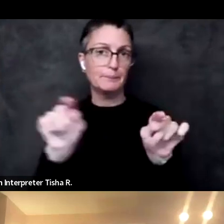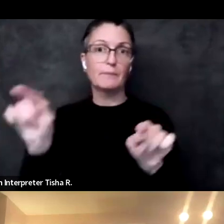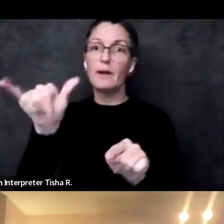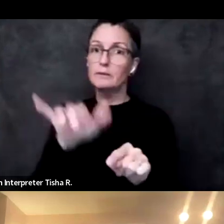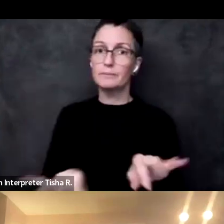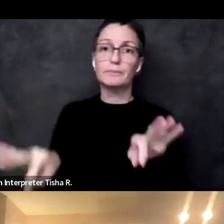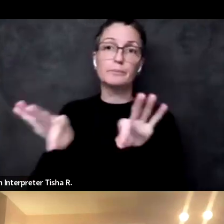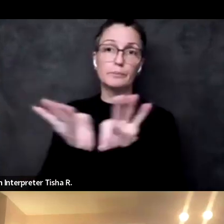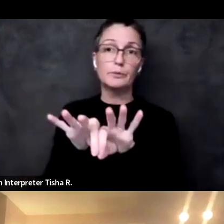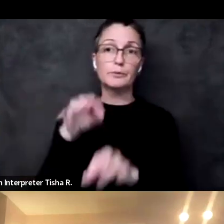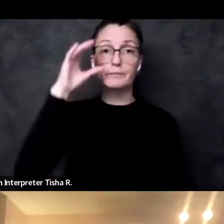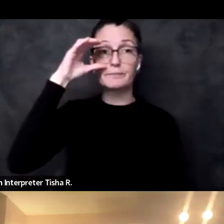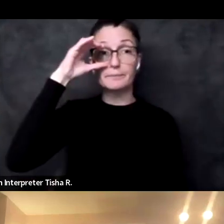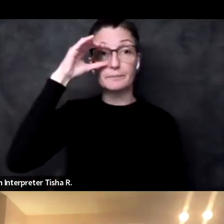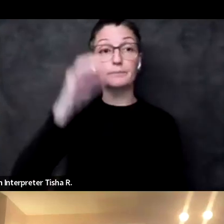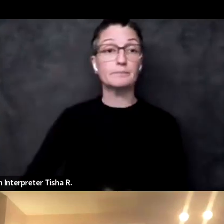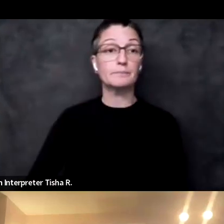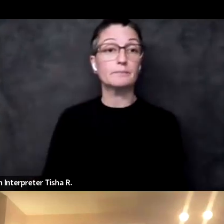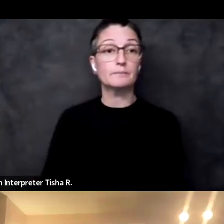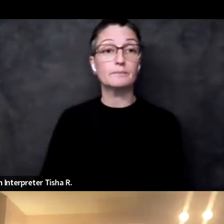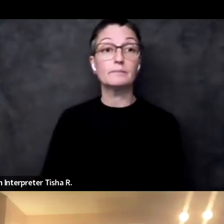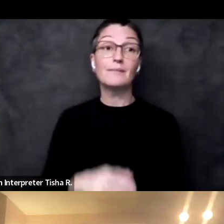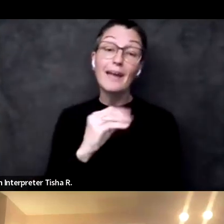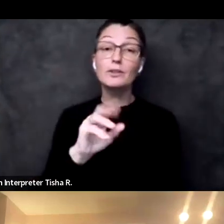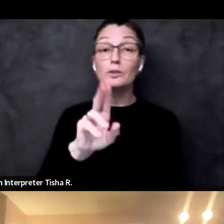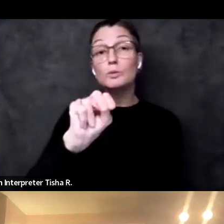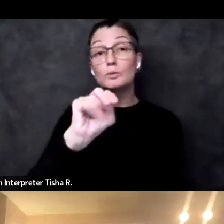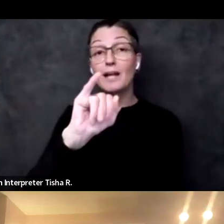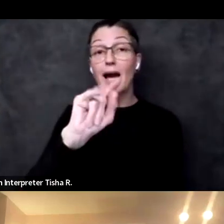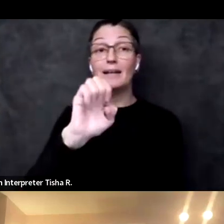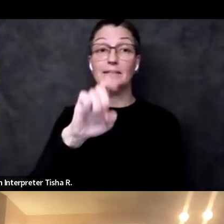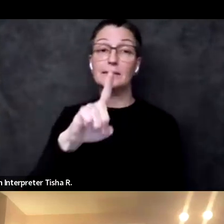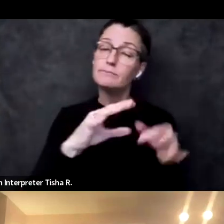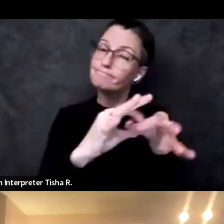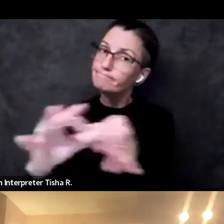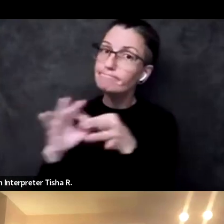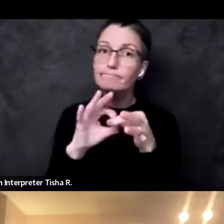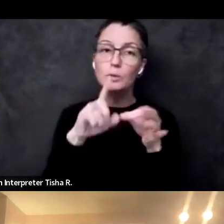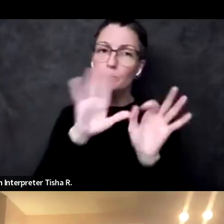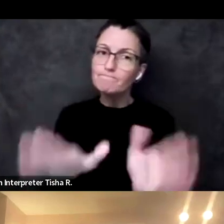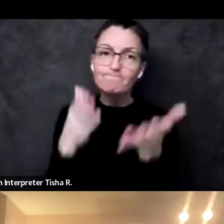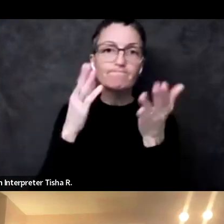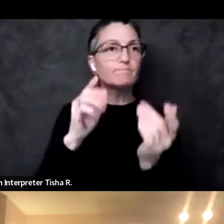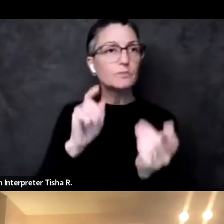And again, you know, united we will be able to enact change. So Malak the same question to you.